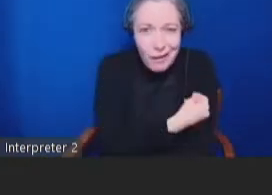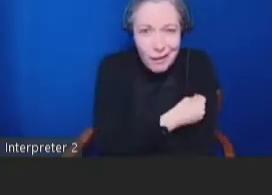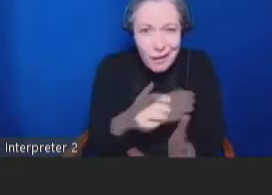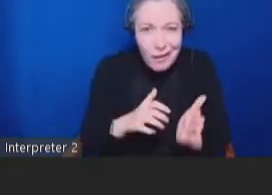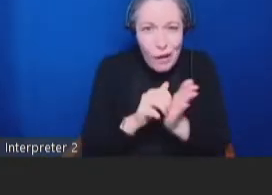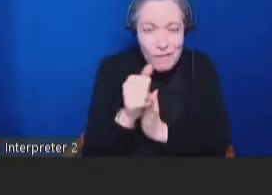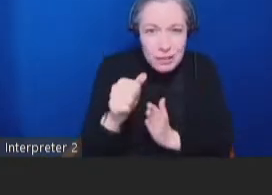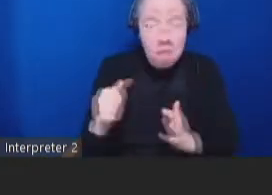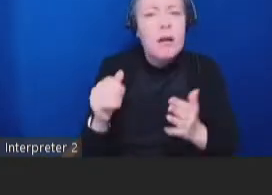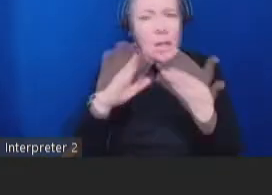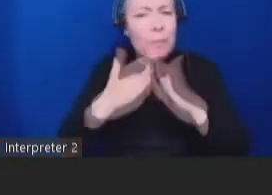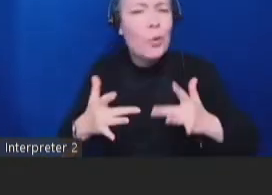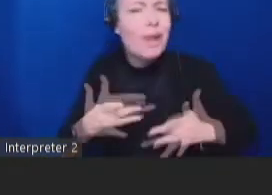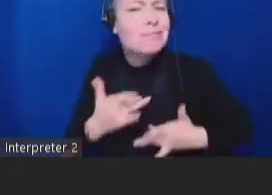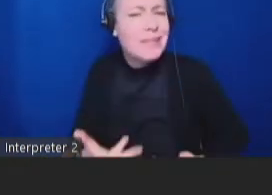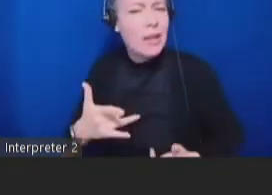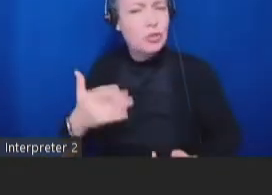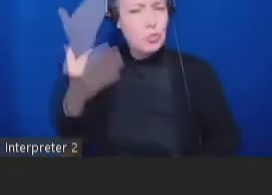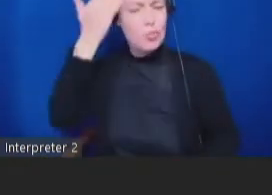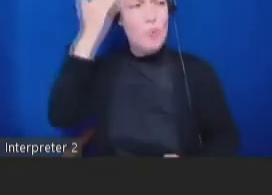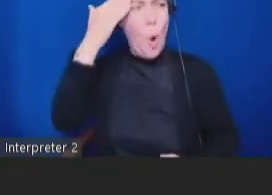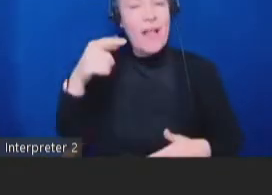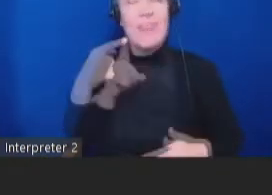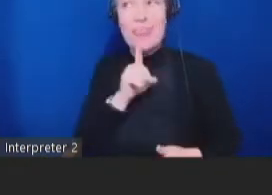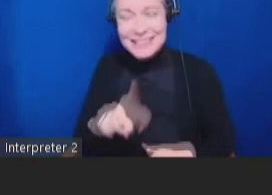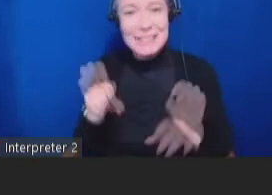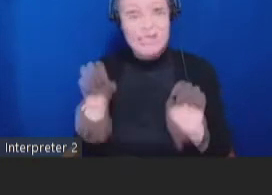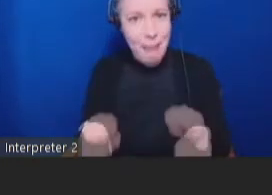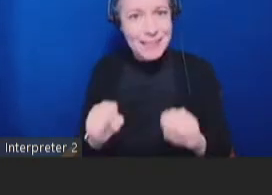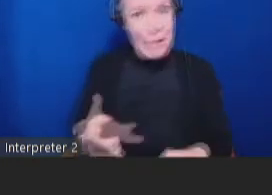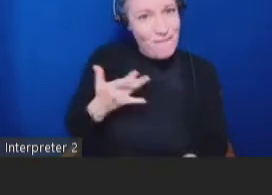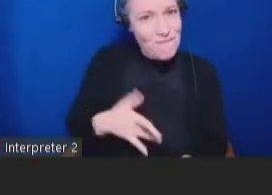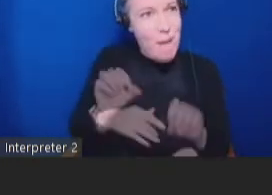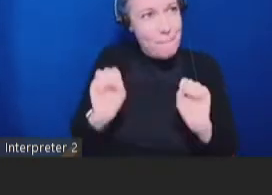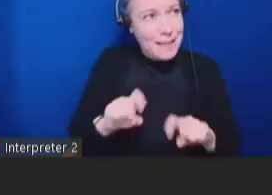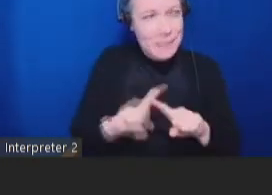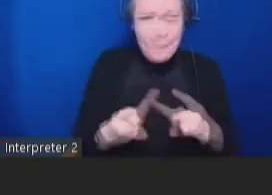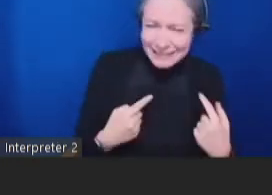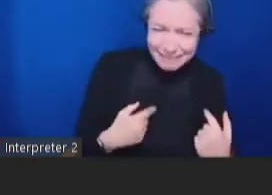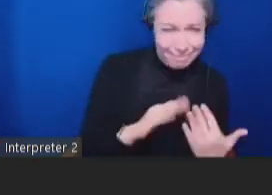possible, but perhaps we just didn't have the exact right way to be able to do this.